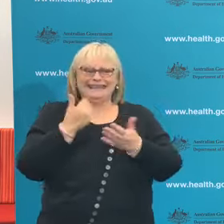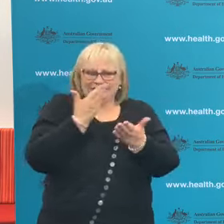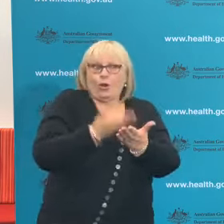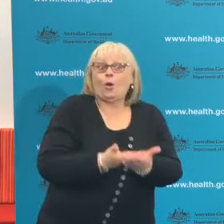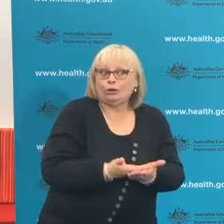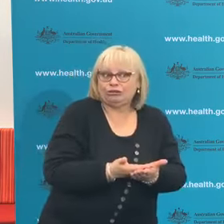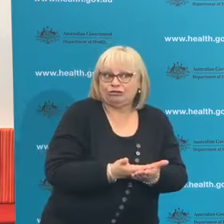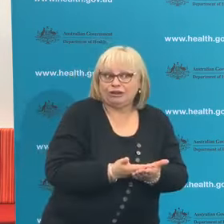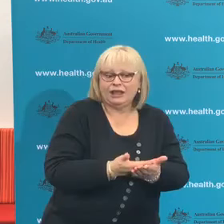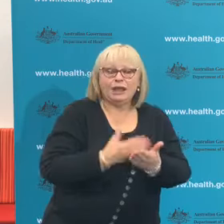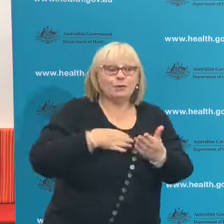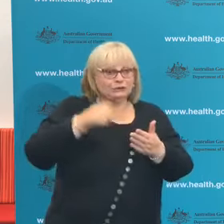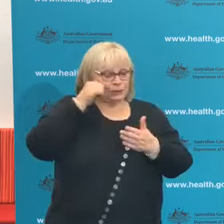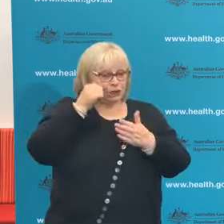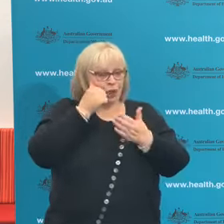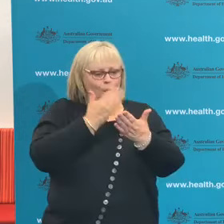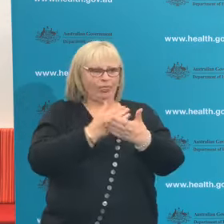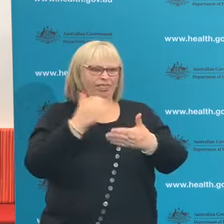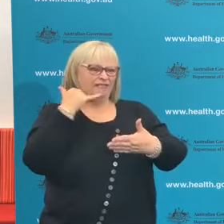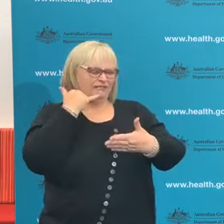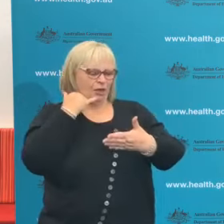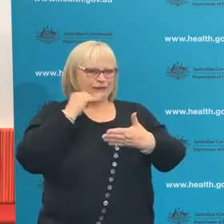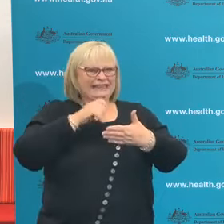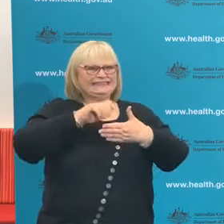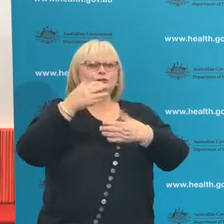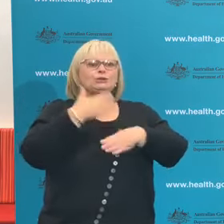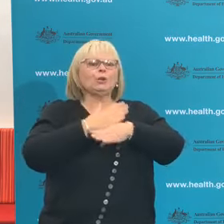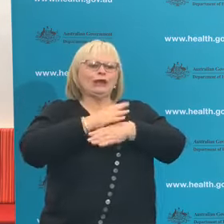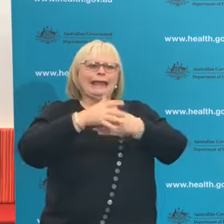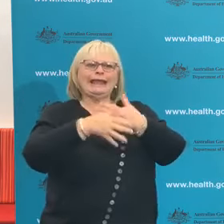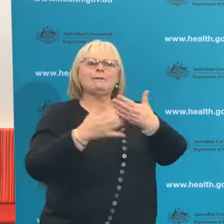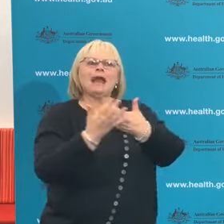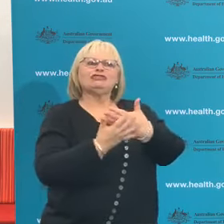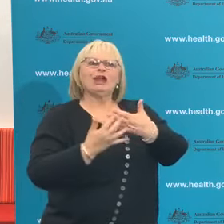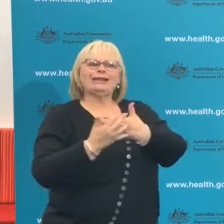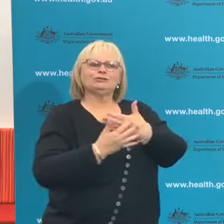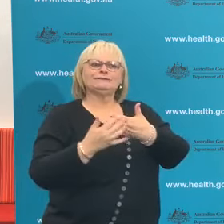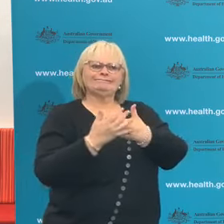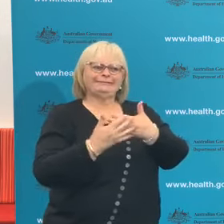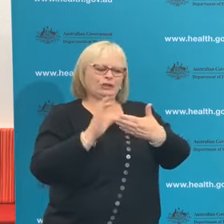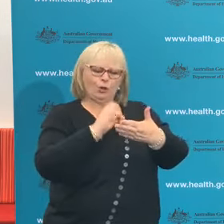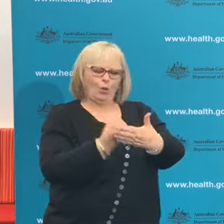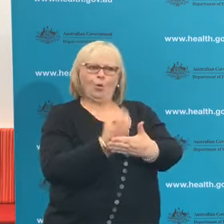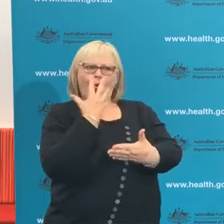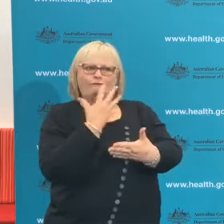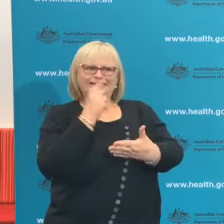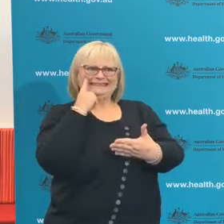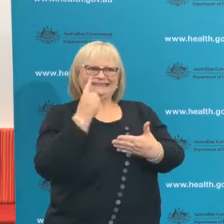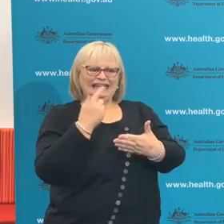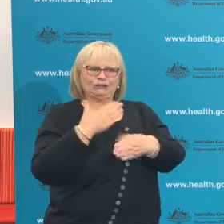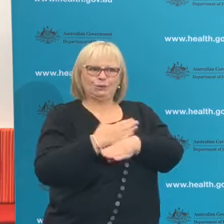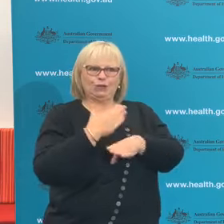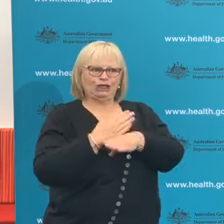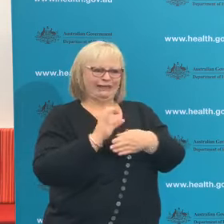into the background, we know that the performance is better if it comes to the foreground of all the apps that you're running. So there's a reminder in there